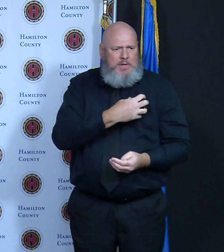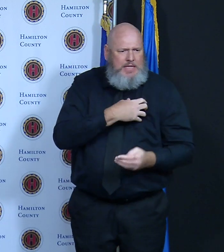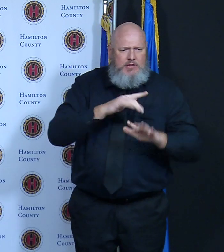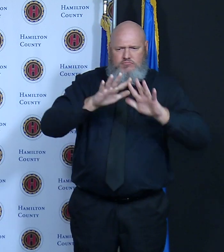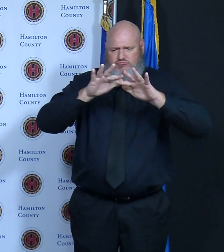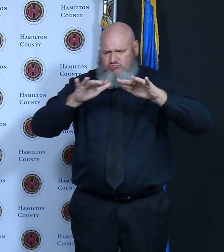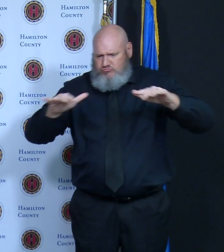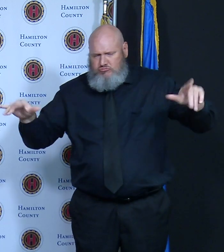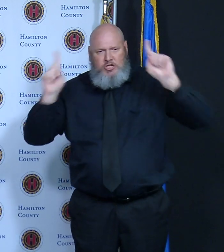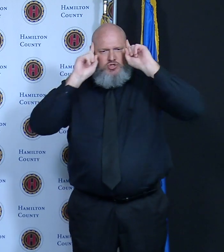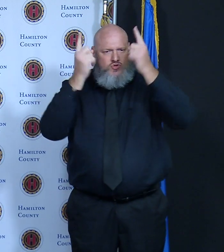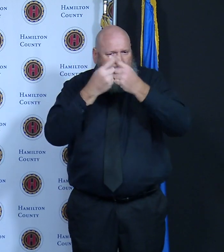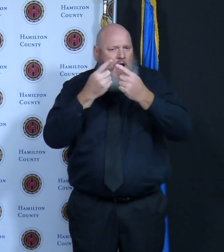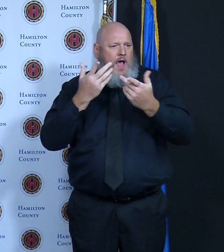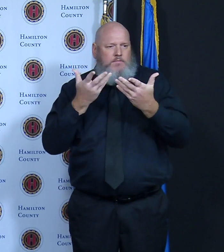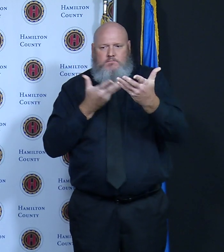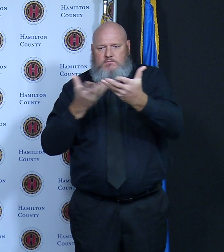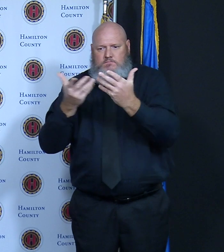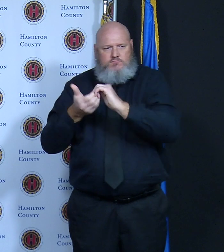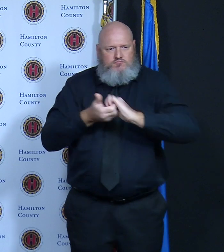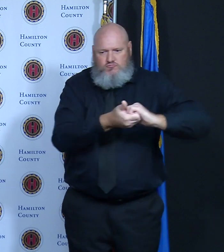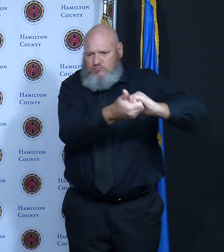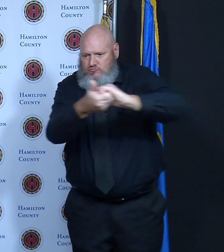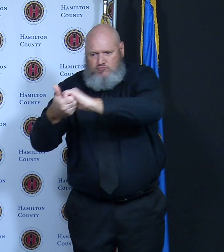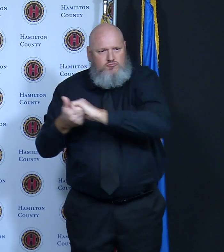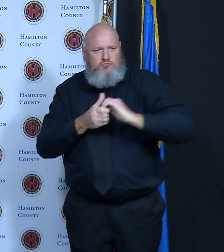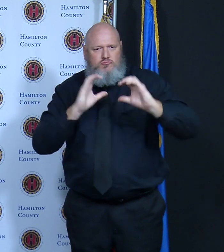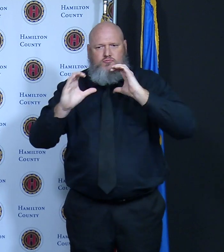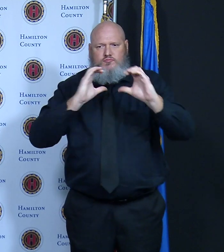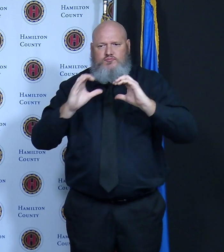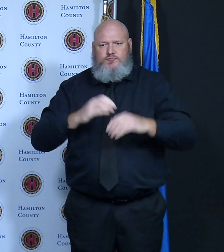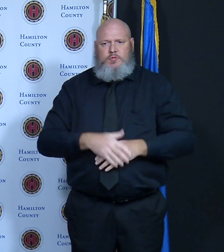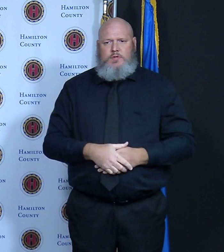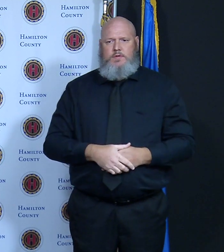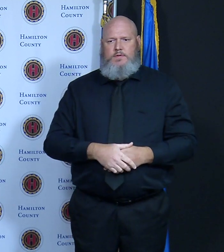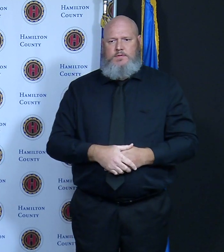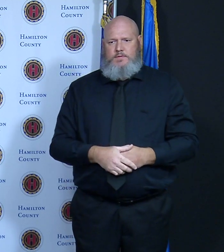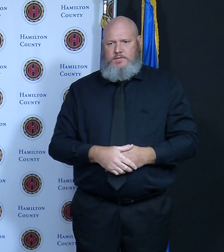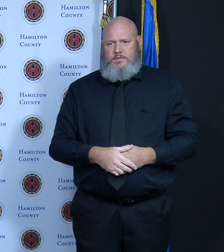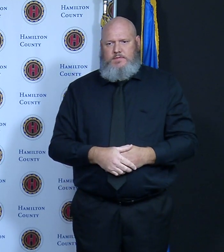have a finite supply of PPE and so people have asked how can we help how